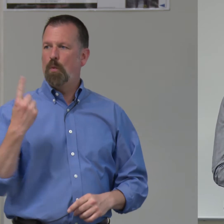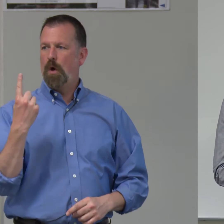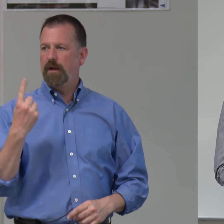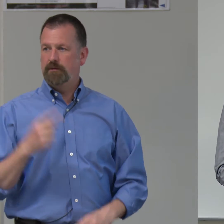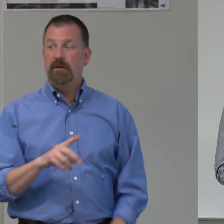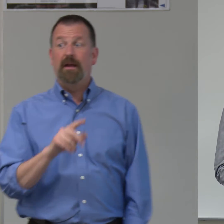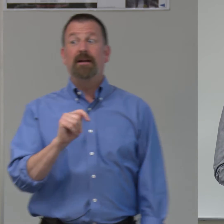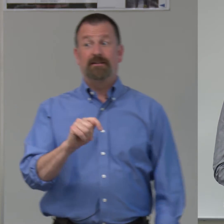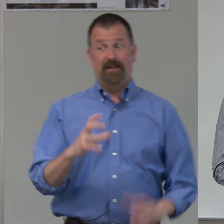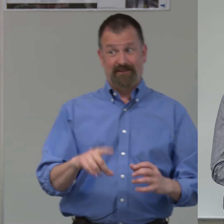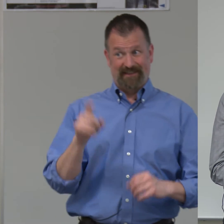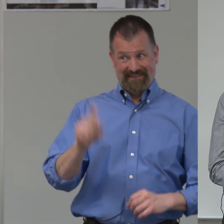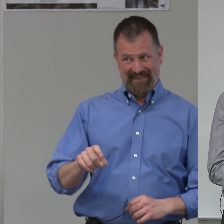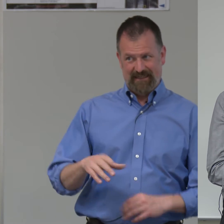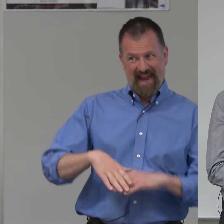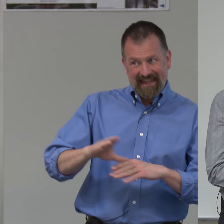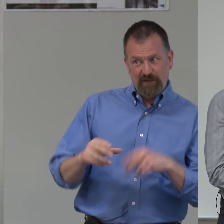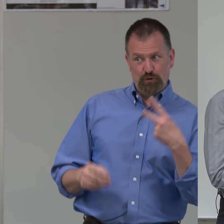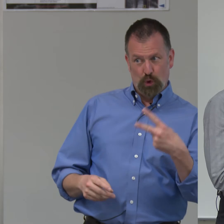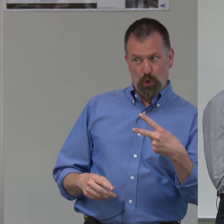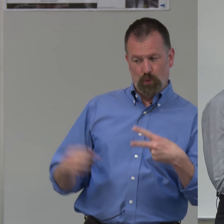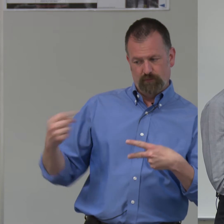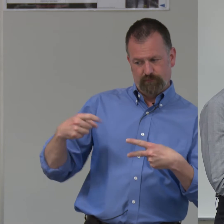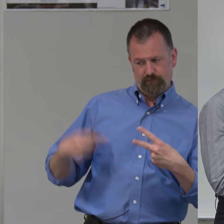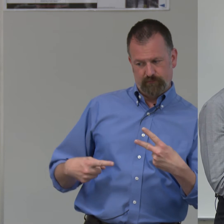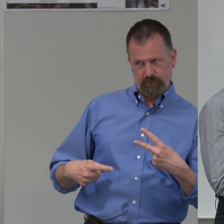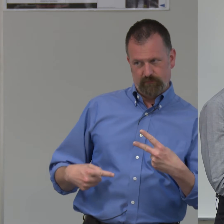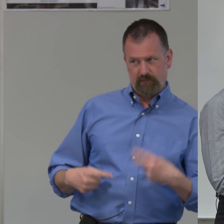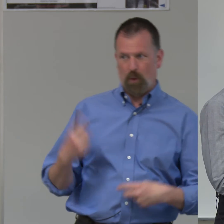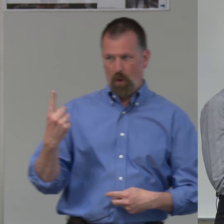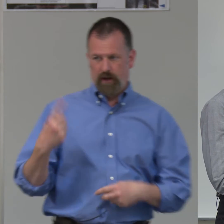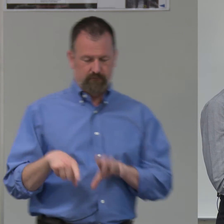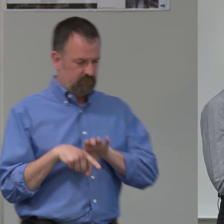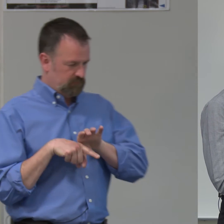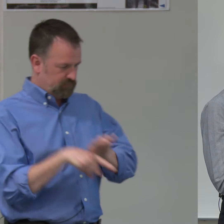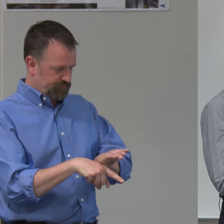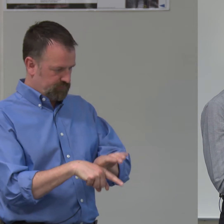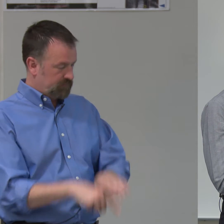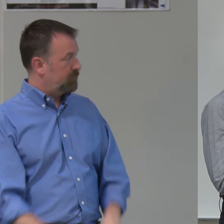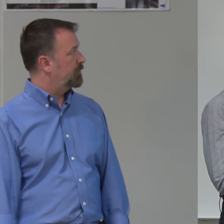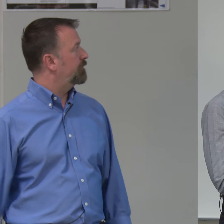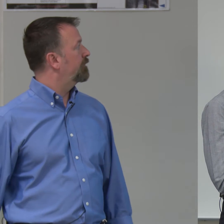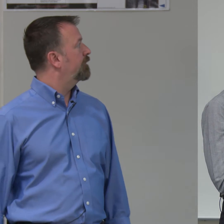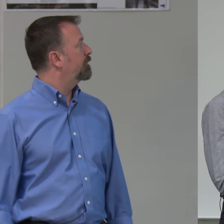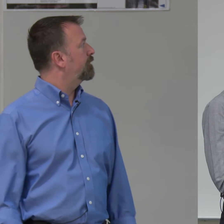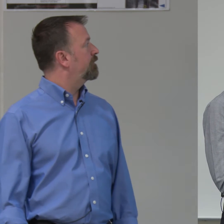so T cells need at least two signals for stimulation. The second is provided by something